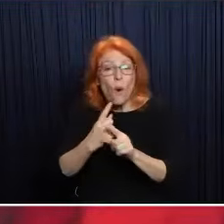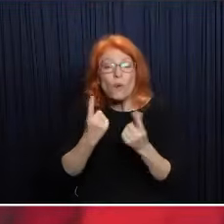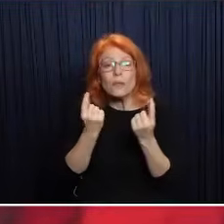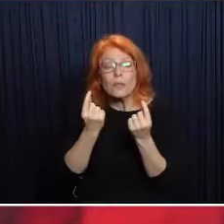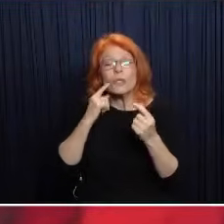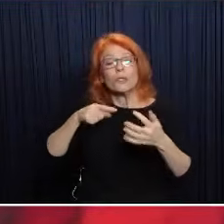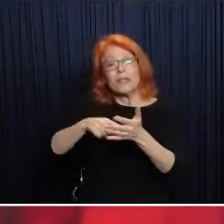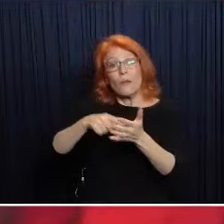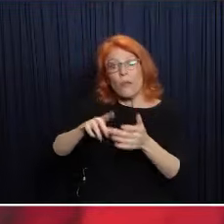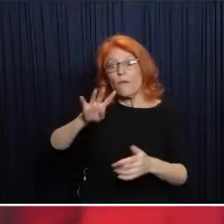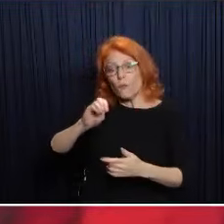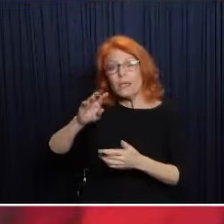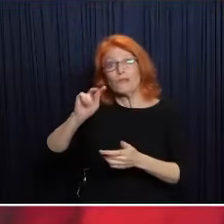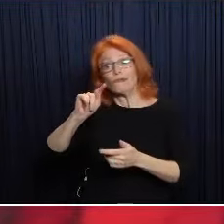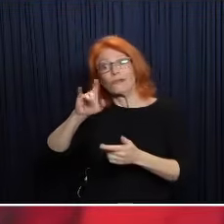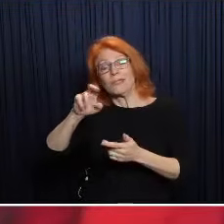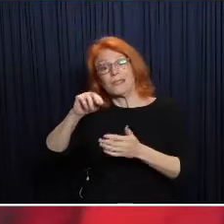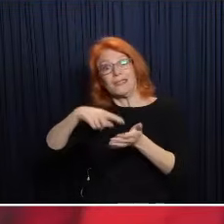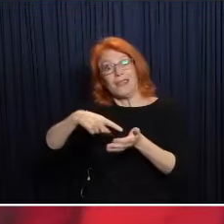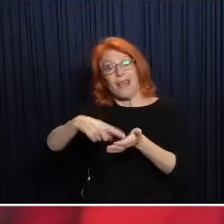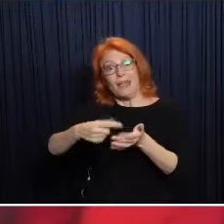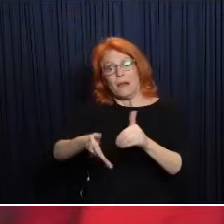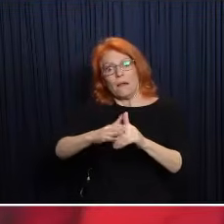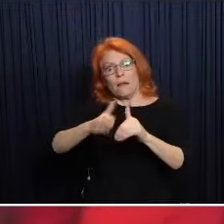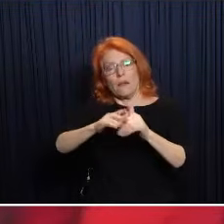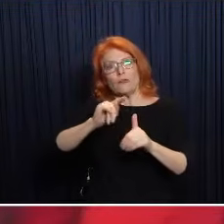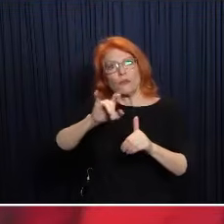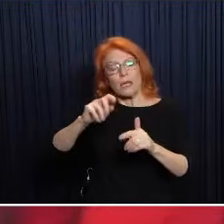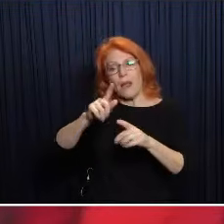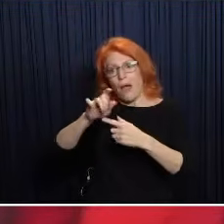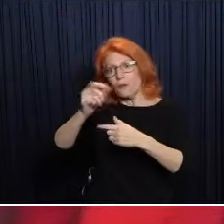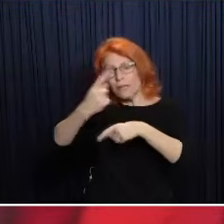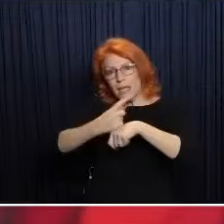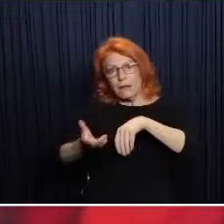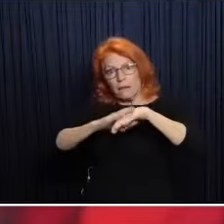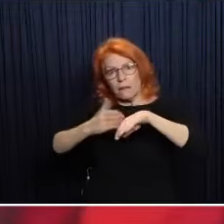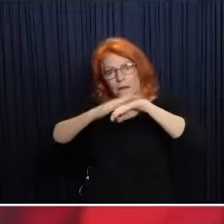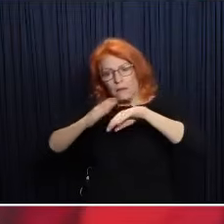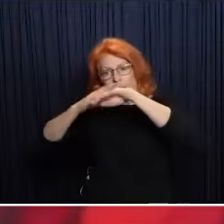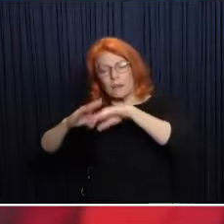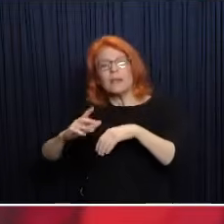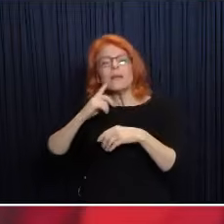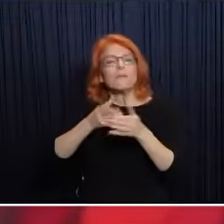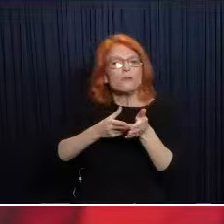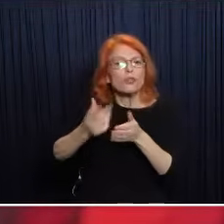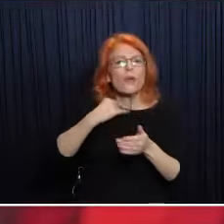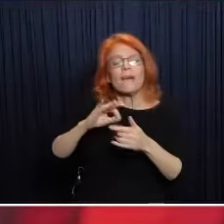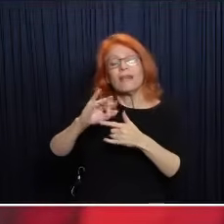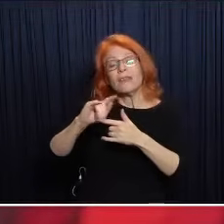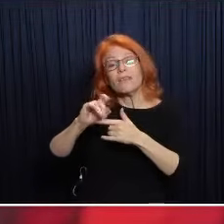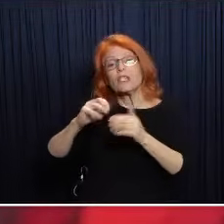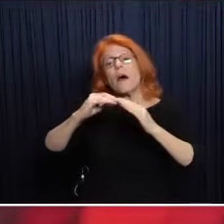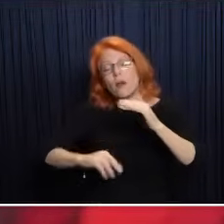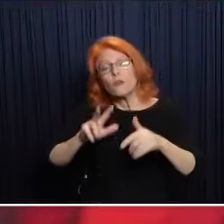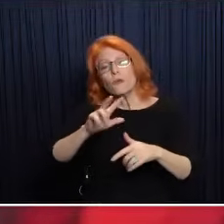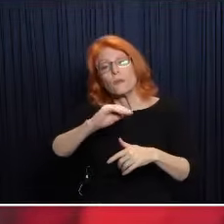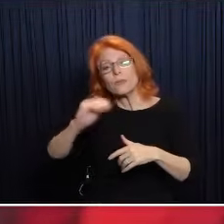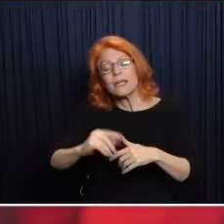INFLATION DOWN.